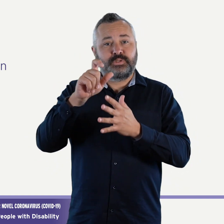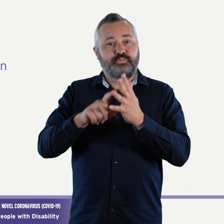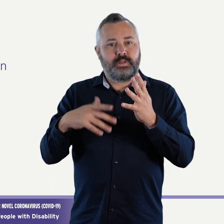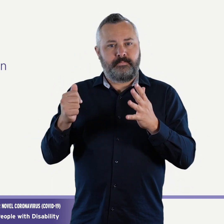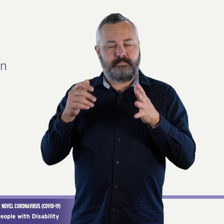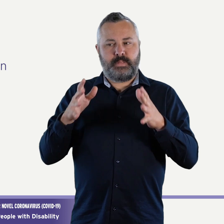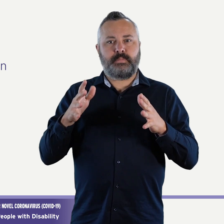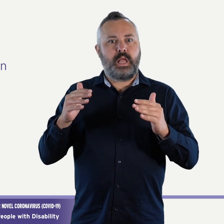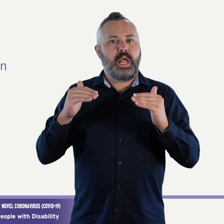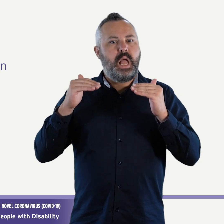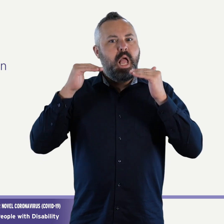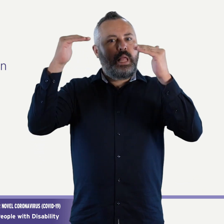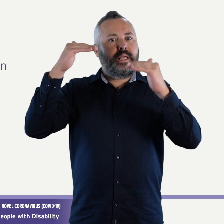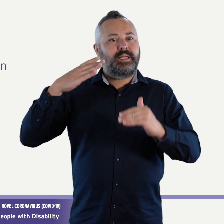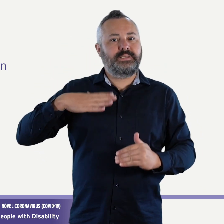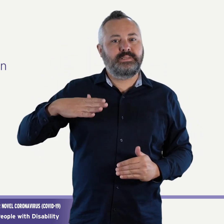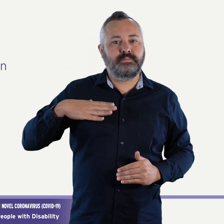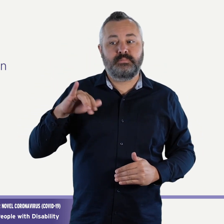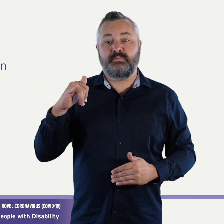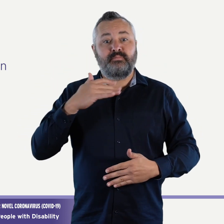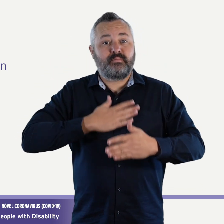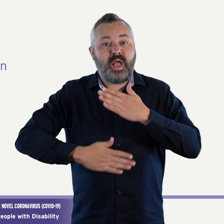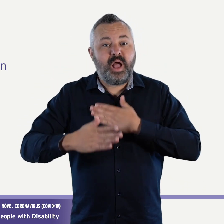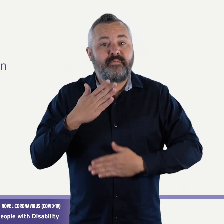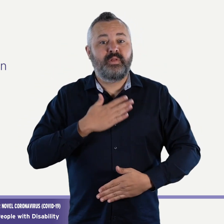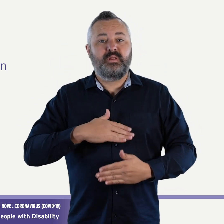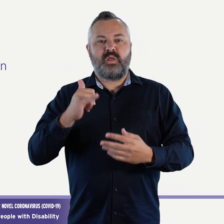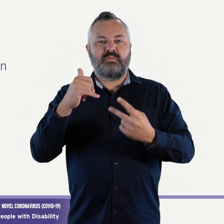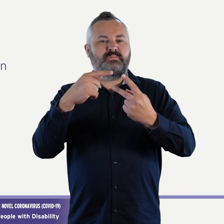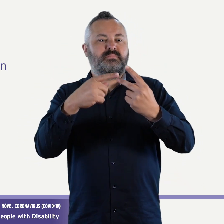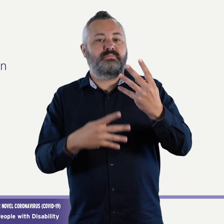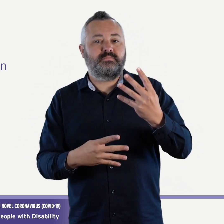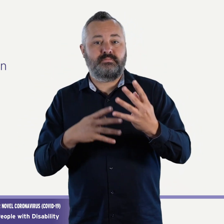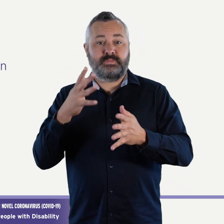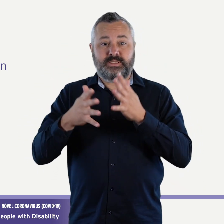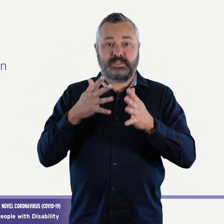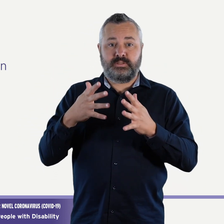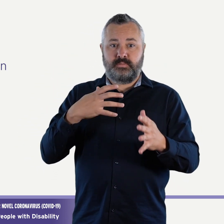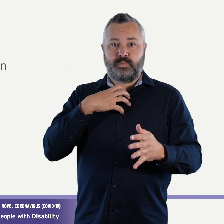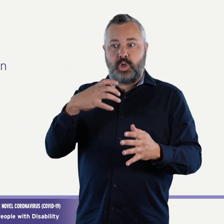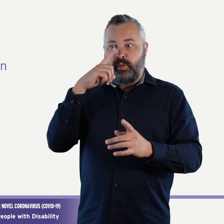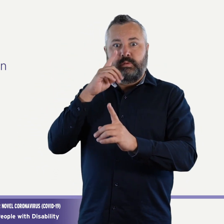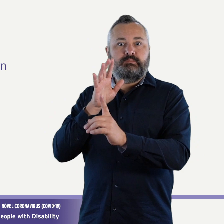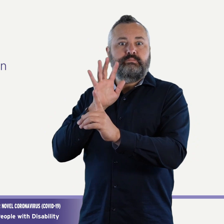People with high and complex support needs like behaviours may need extra health support